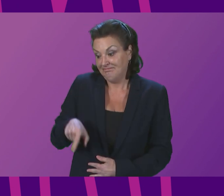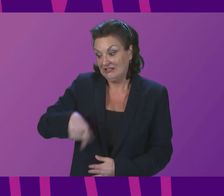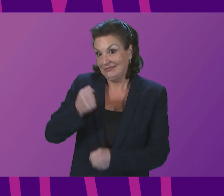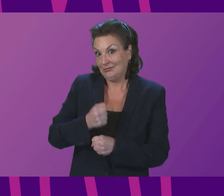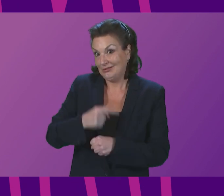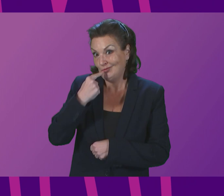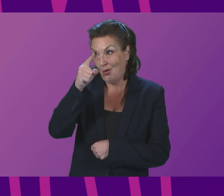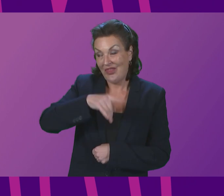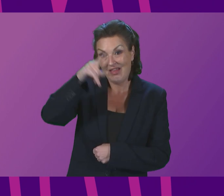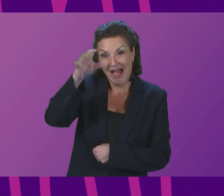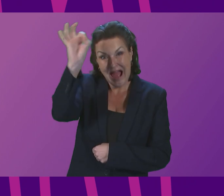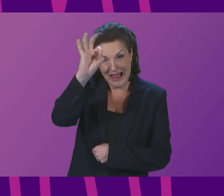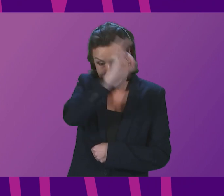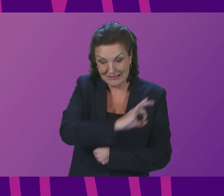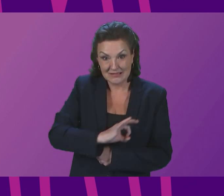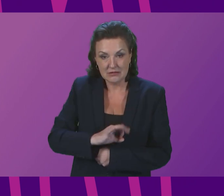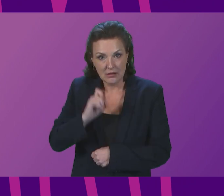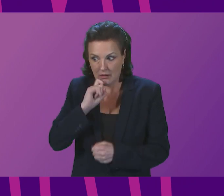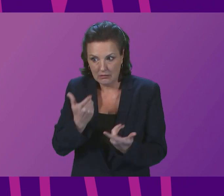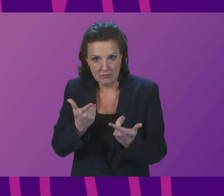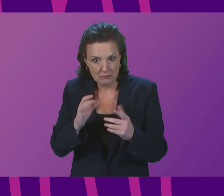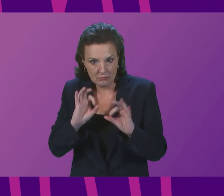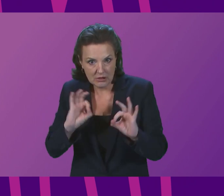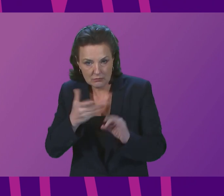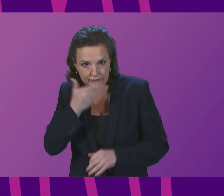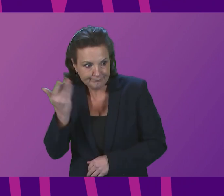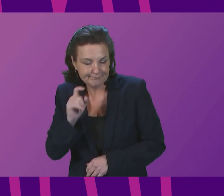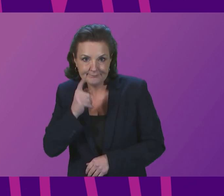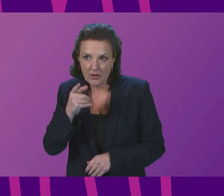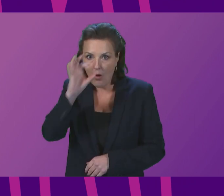plan will exclude lifeline internal ferry services in both Orkney and Shetland.